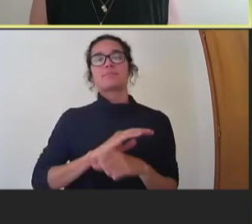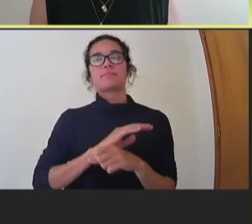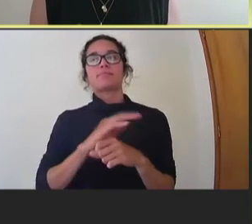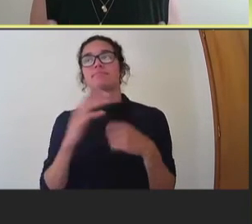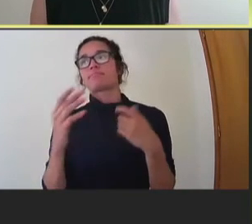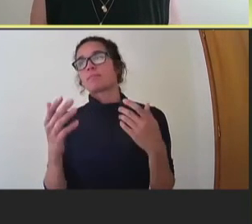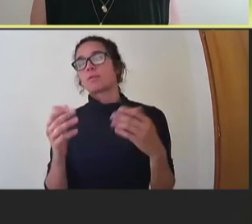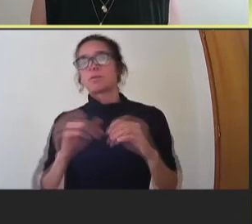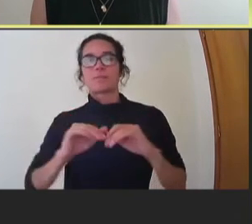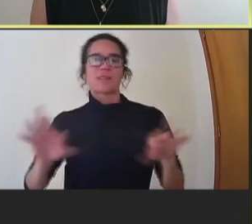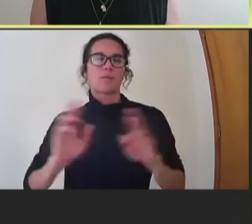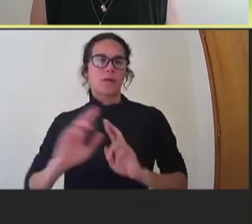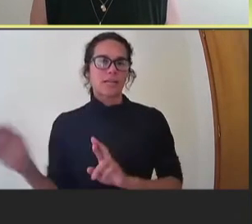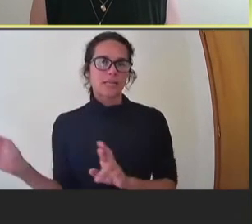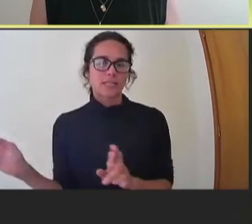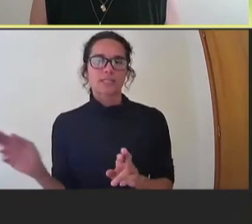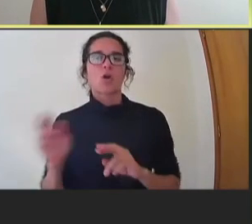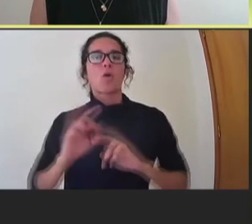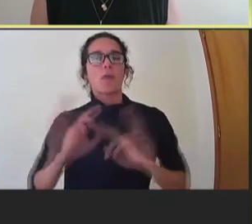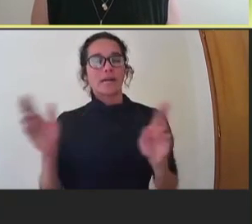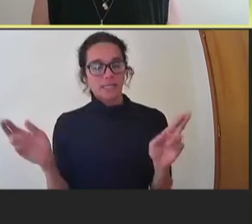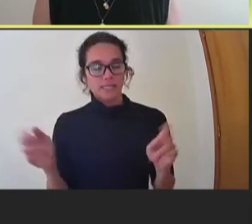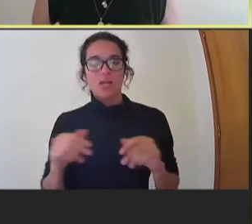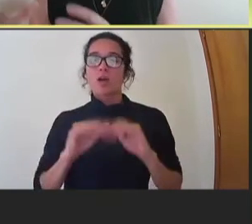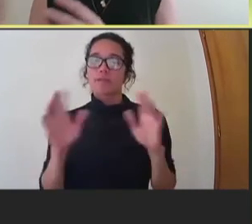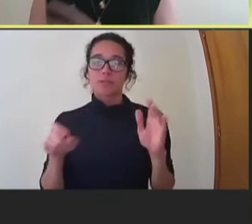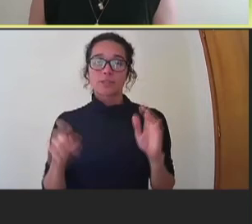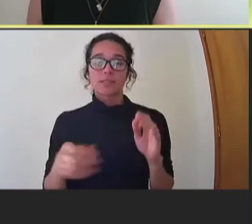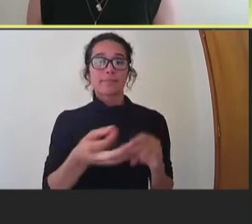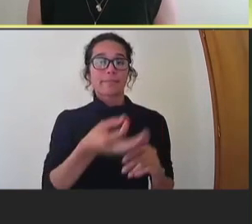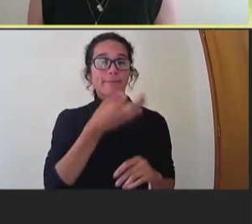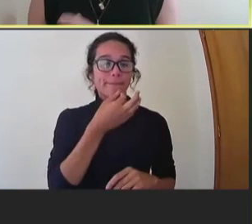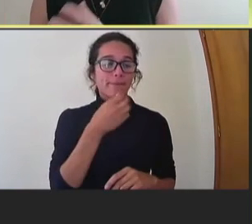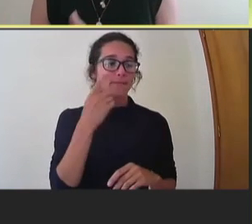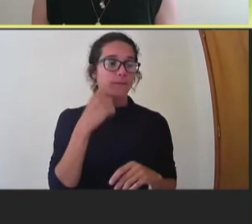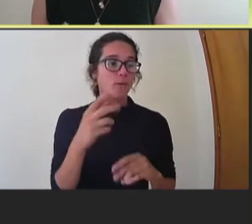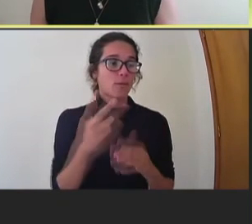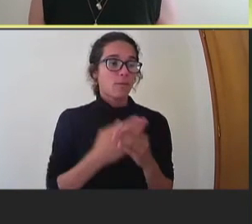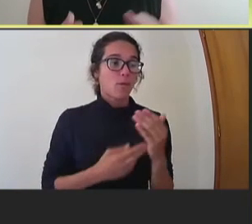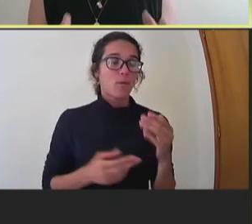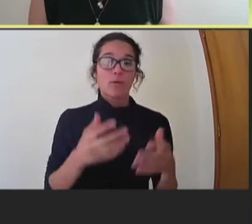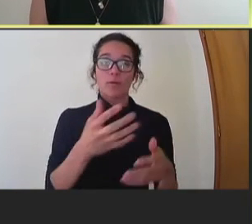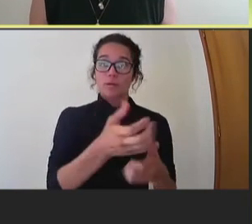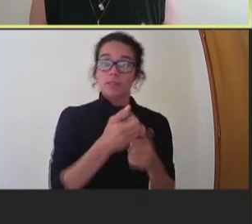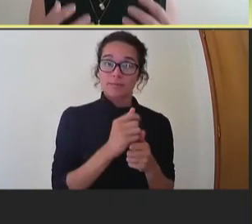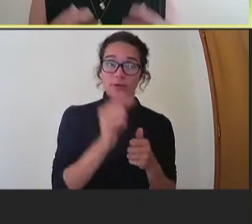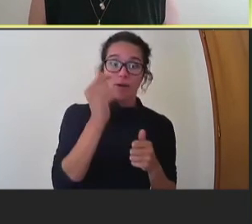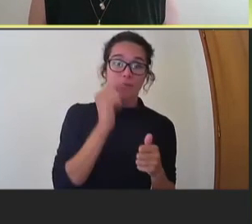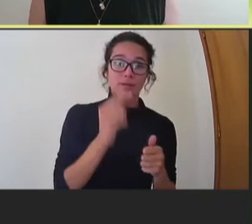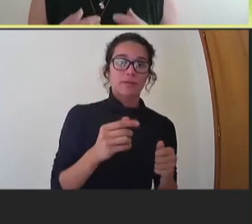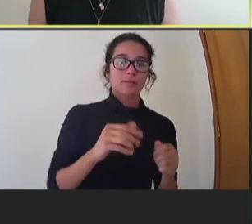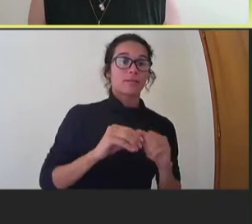Obviously, you need expertise, both in the receiving governments but also within